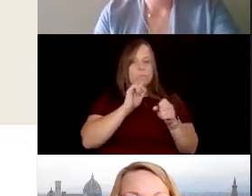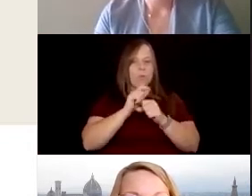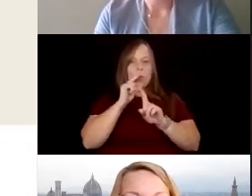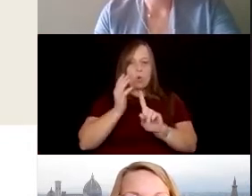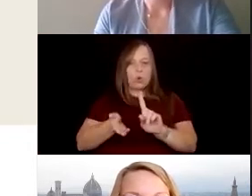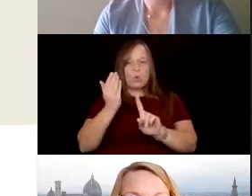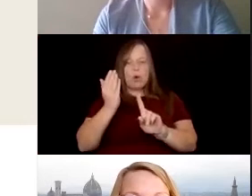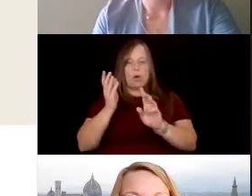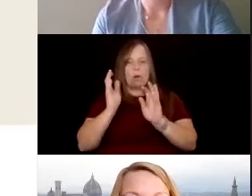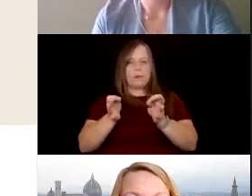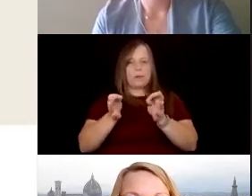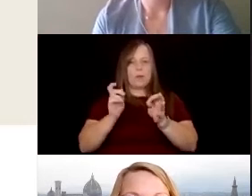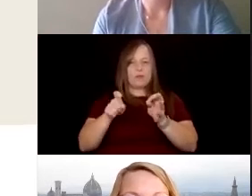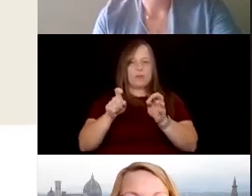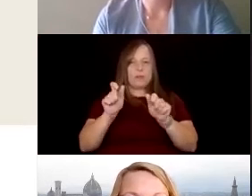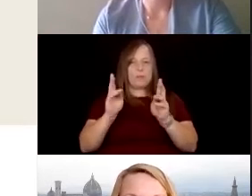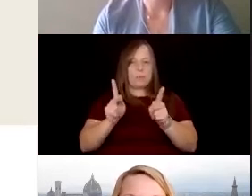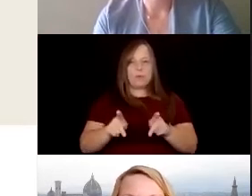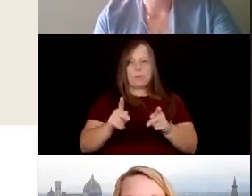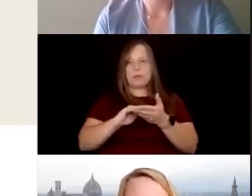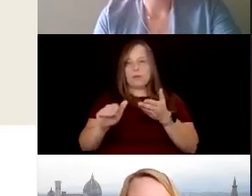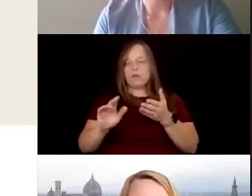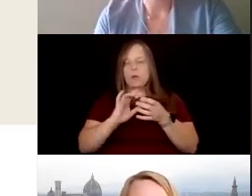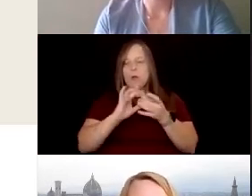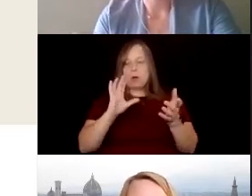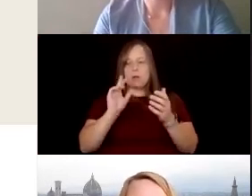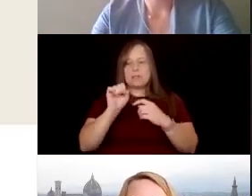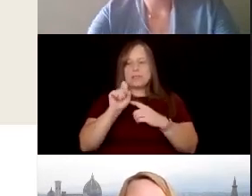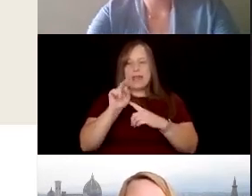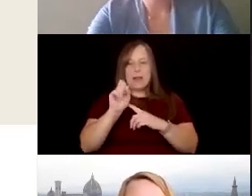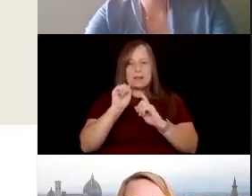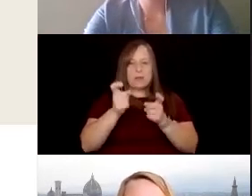and decide should this person have been discharged with the status we gave them or should it be upgraded?